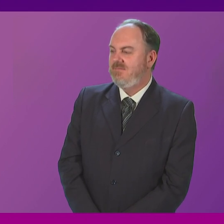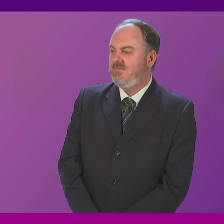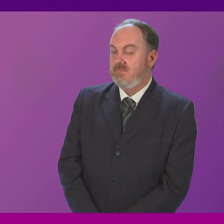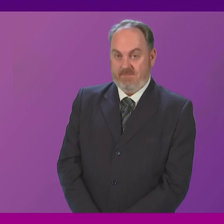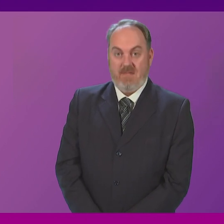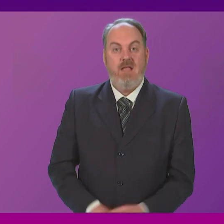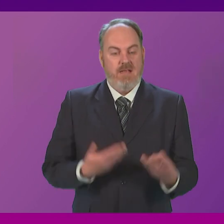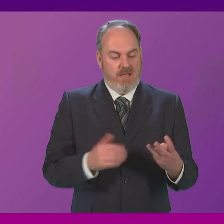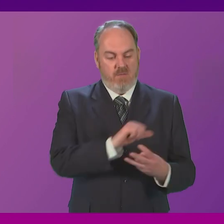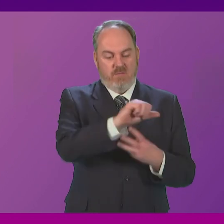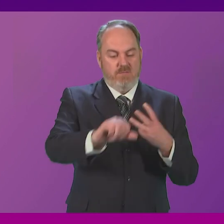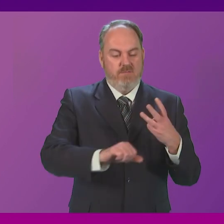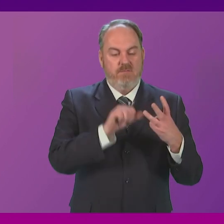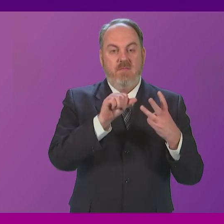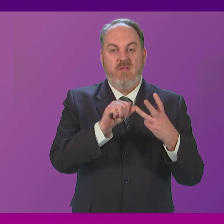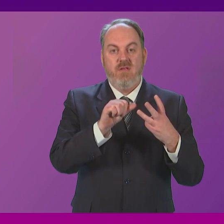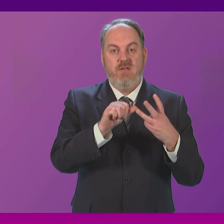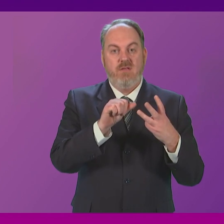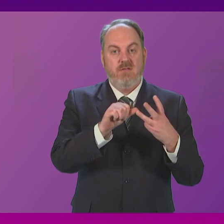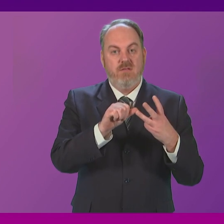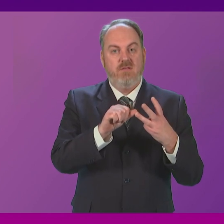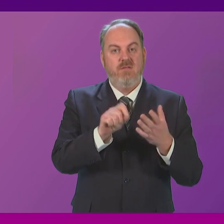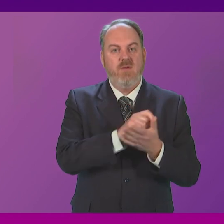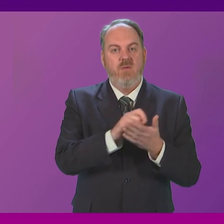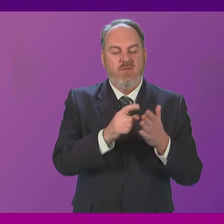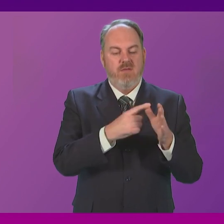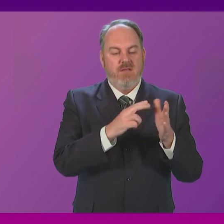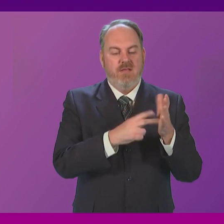We will ensure that that is recorded, Ms McCall. The next vote is for Anas Sarwar.